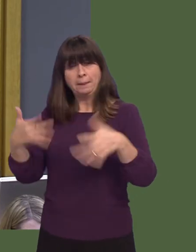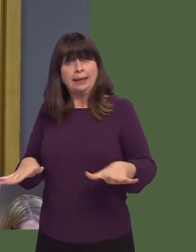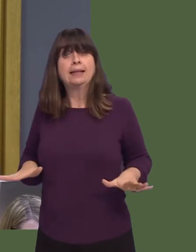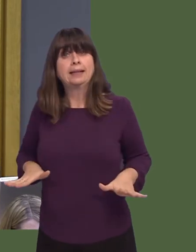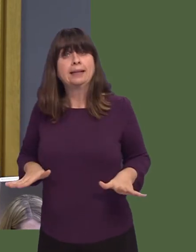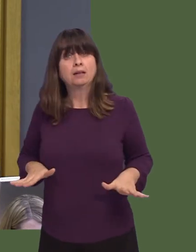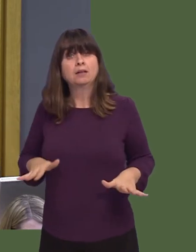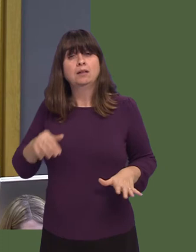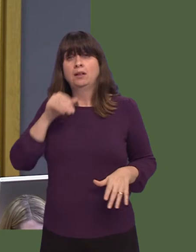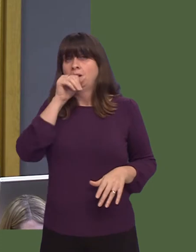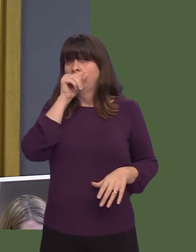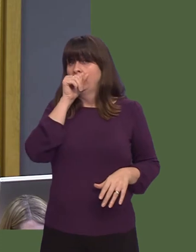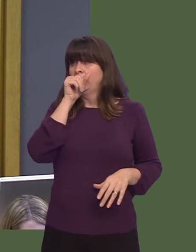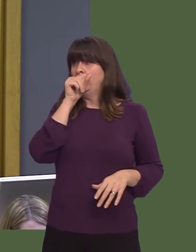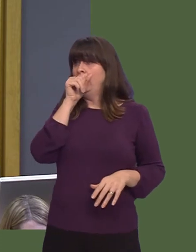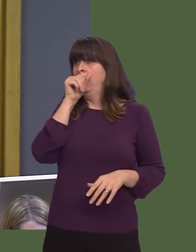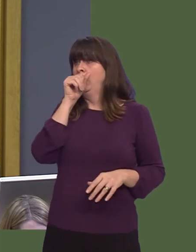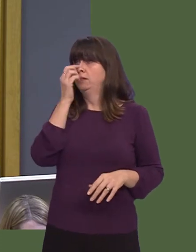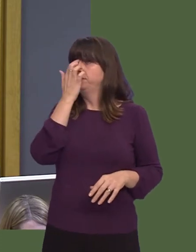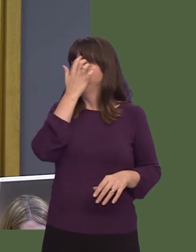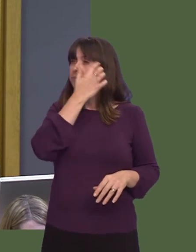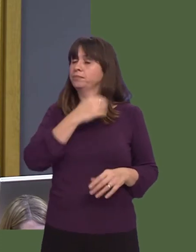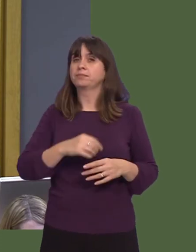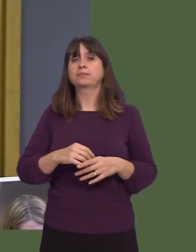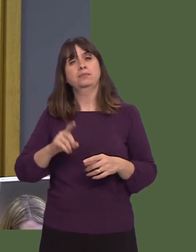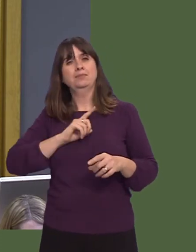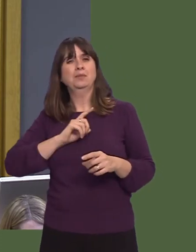combatting the levels of accidents that happen, particularly at junctions?